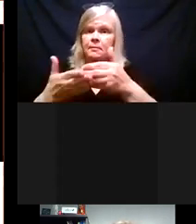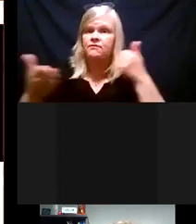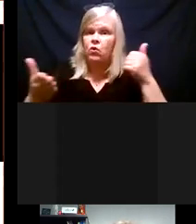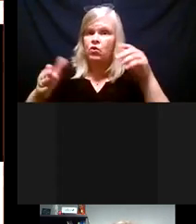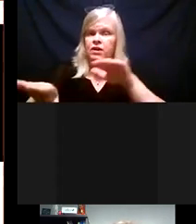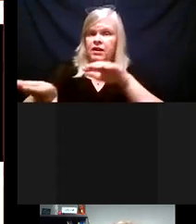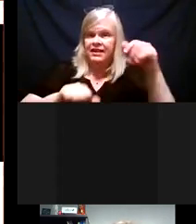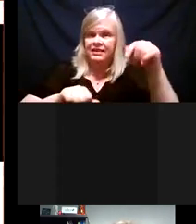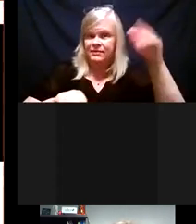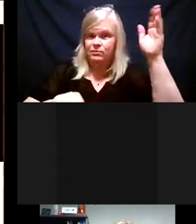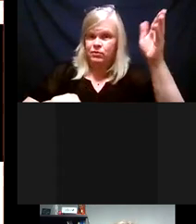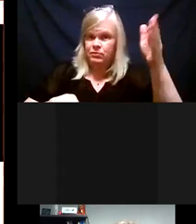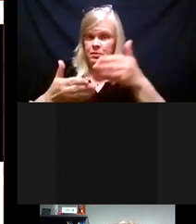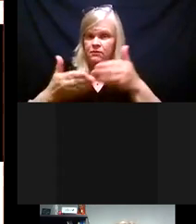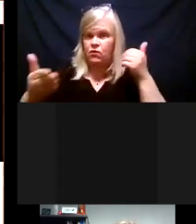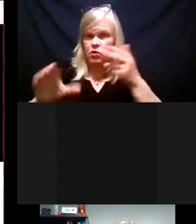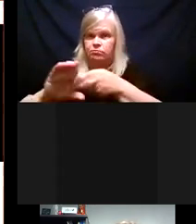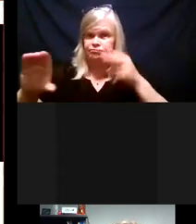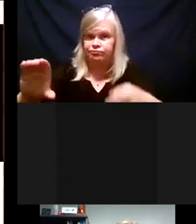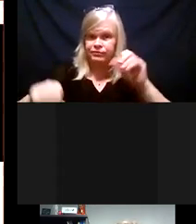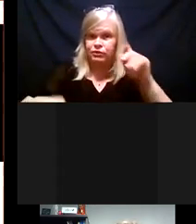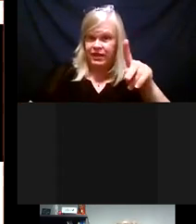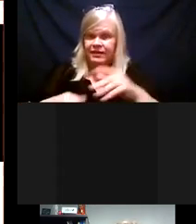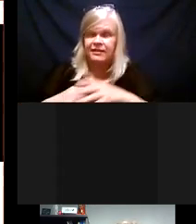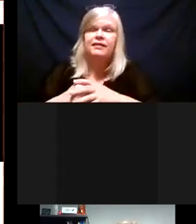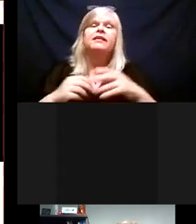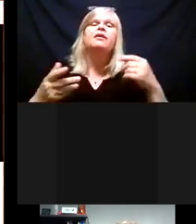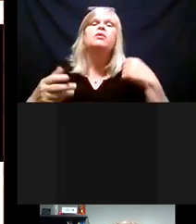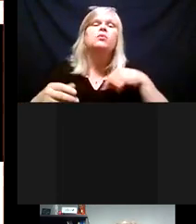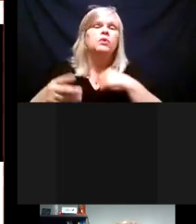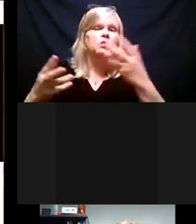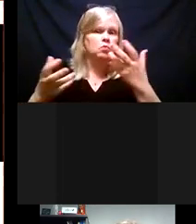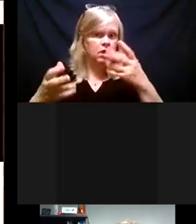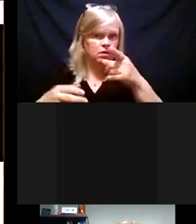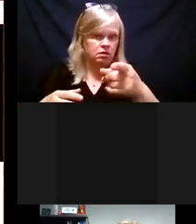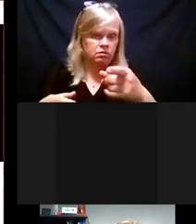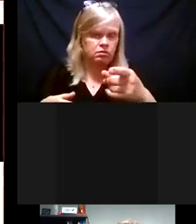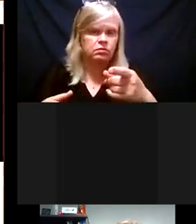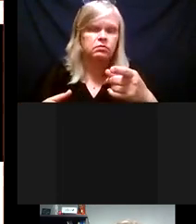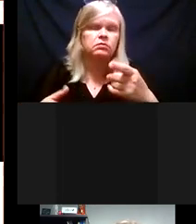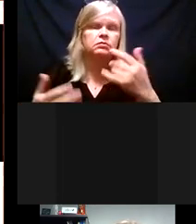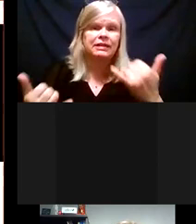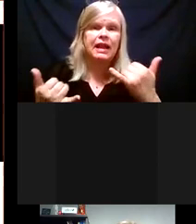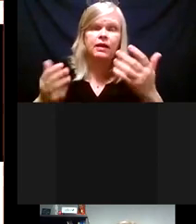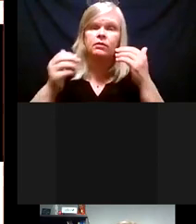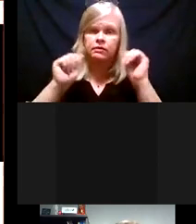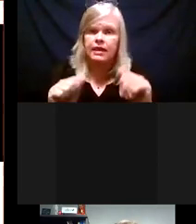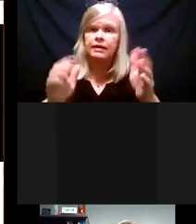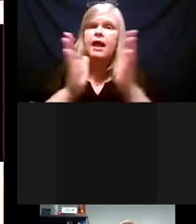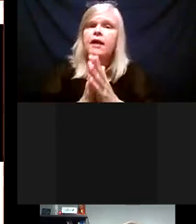BEFORE YOU LOG OFF. WE DO WANT TO ALLOW YOU TIME TO ASK QUESTIONS. BEFORE QUESTION DO THAT, START